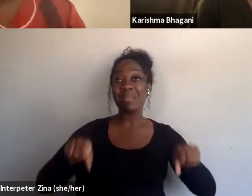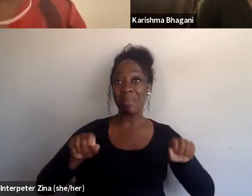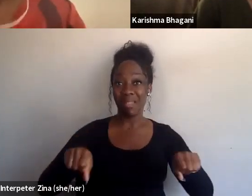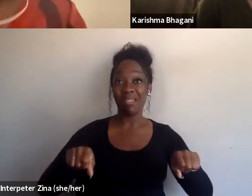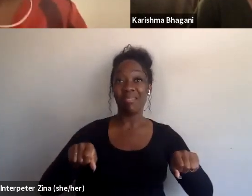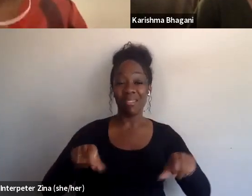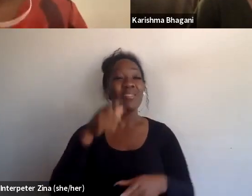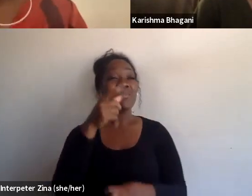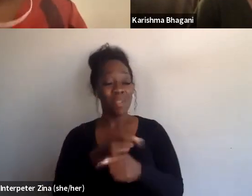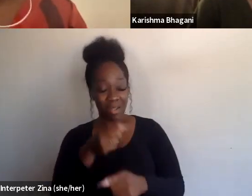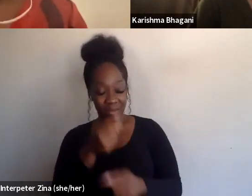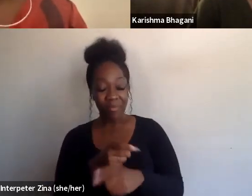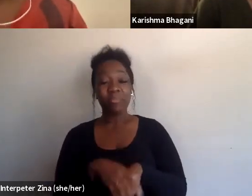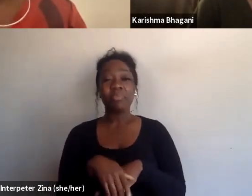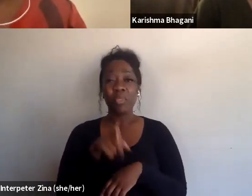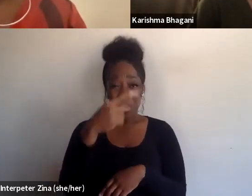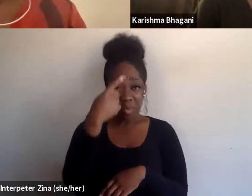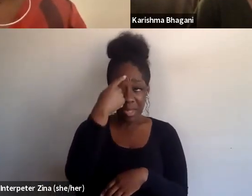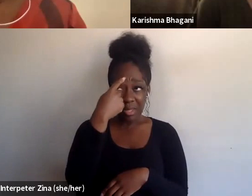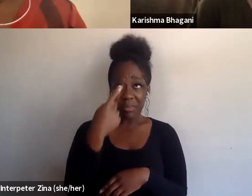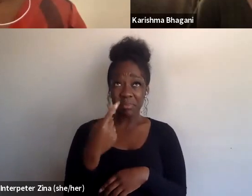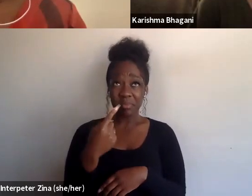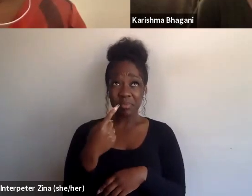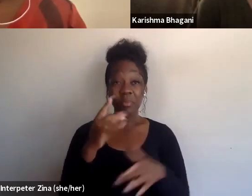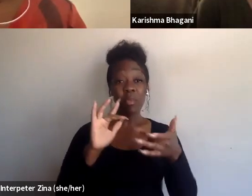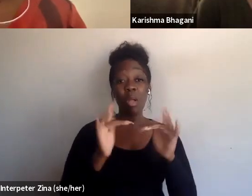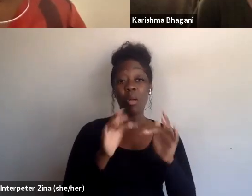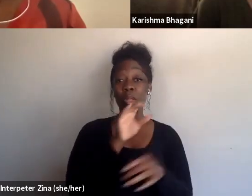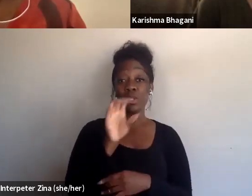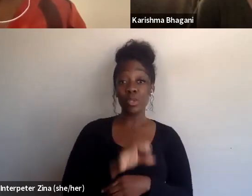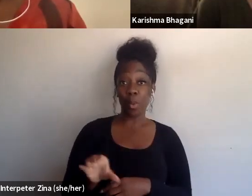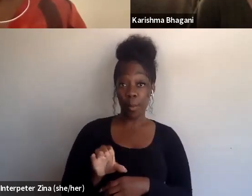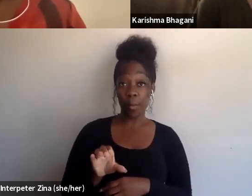Would you say that the current Zoom production of "Faceless".